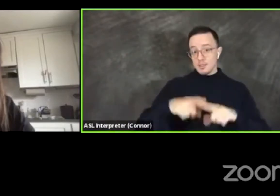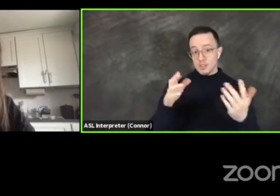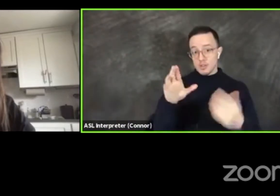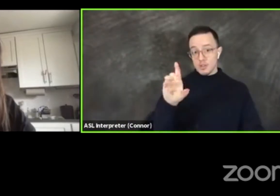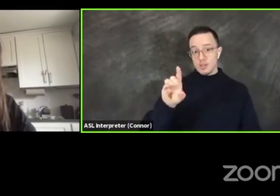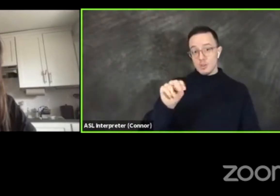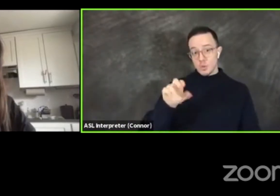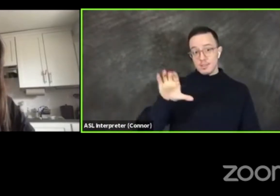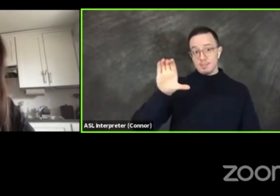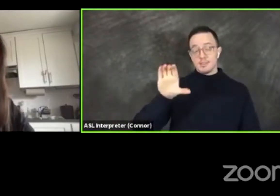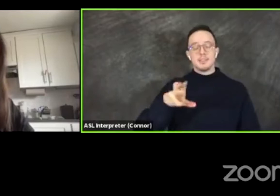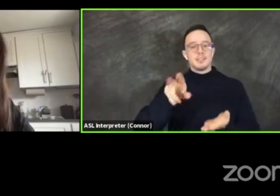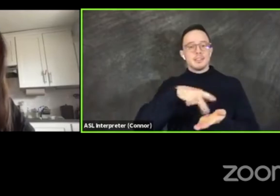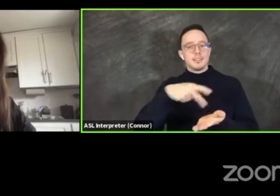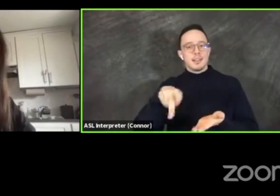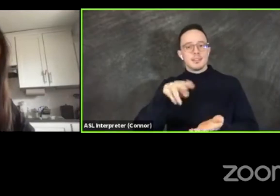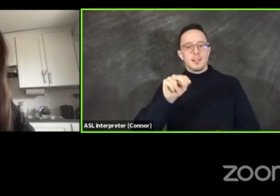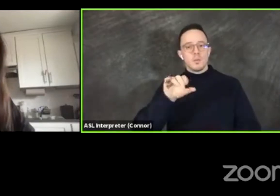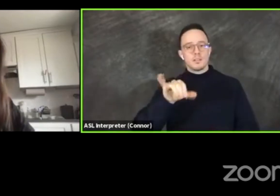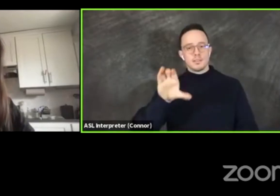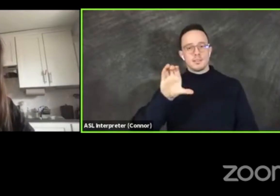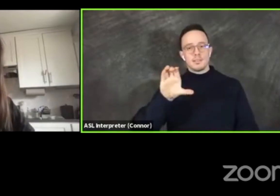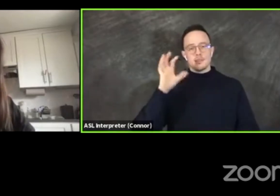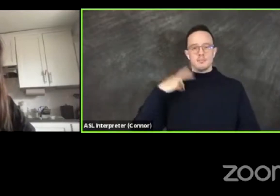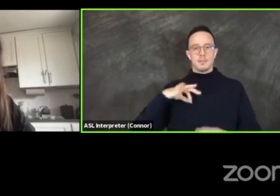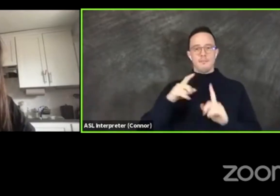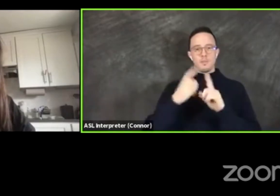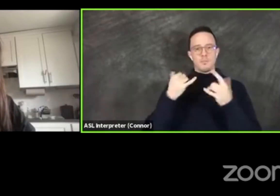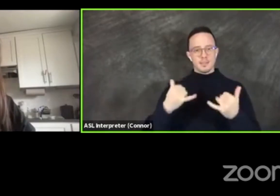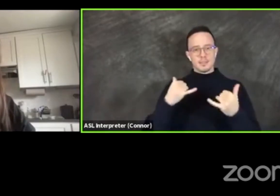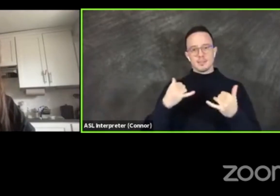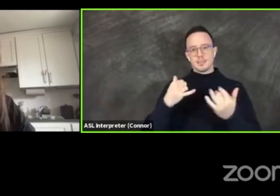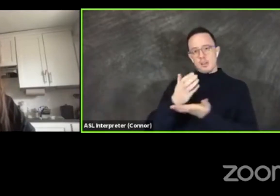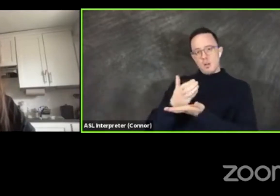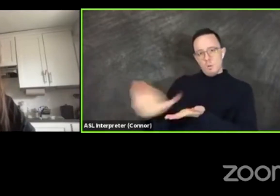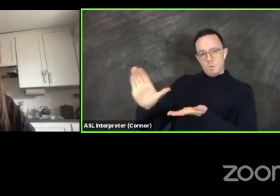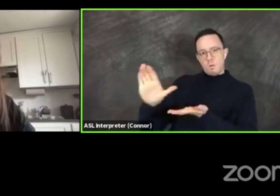FROM THIS SYSTEMIC DISPLACEMENT AND SUBSEQUENT ERASURE OF LENAPE PEOPLE AND GOVERNANCE.